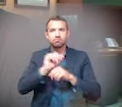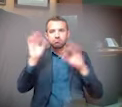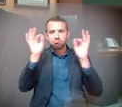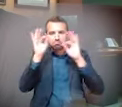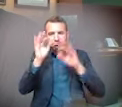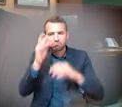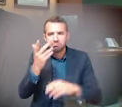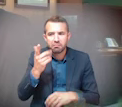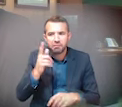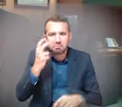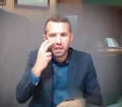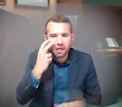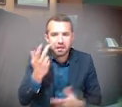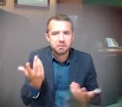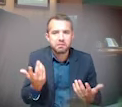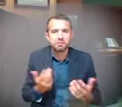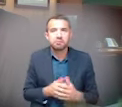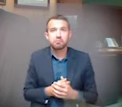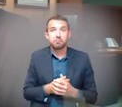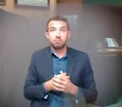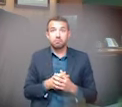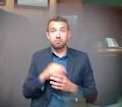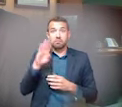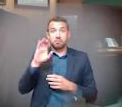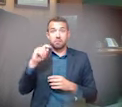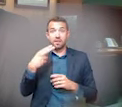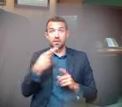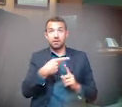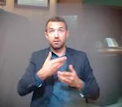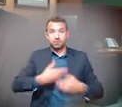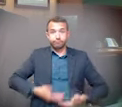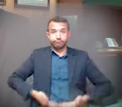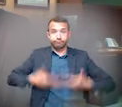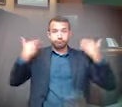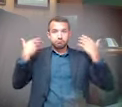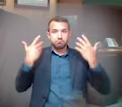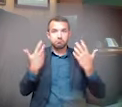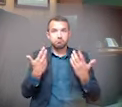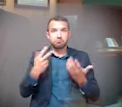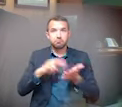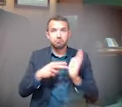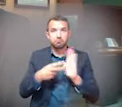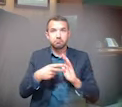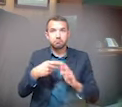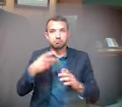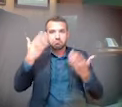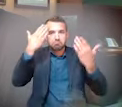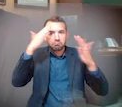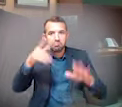if she's framing the photo correctly. So it makes almost all the disabilities kind of hidden, which allows us